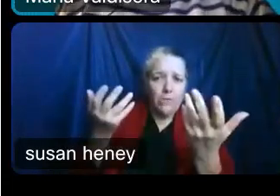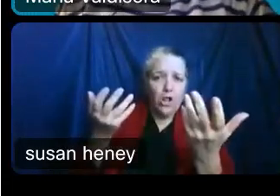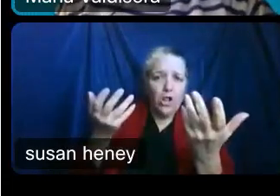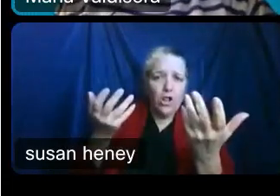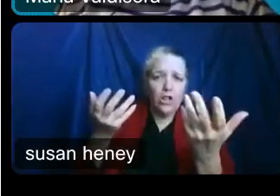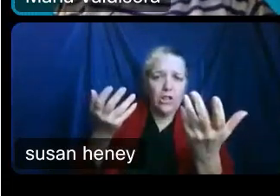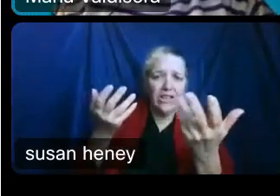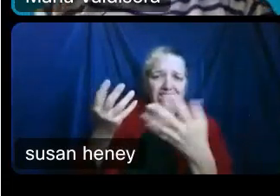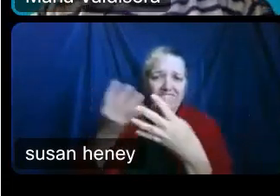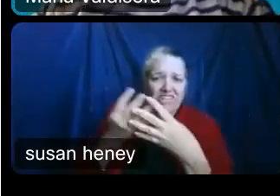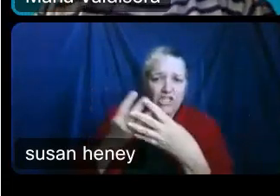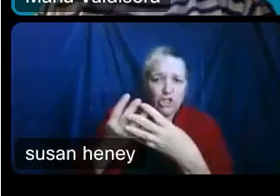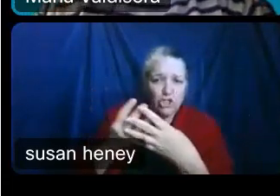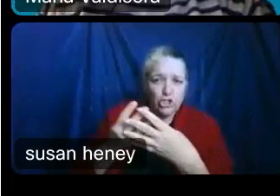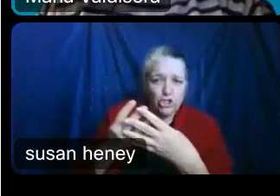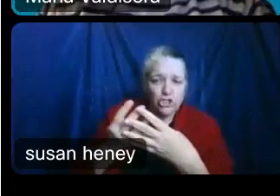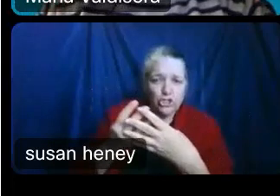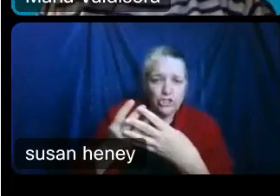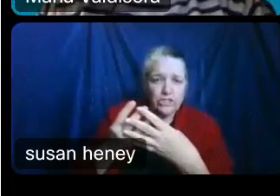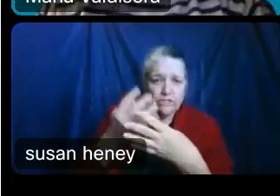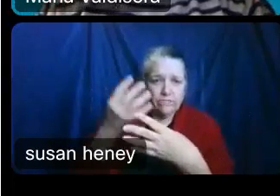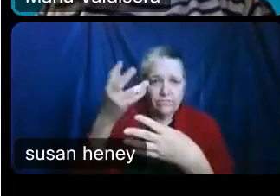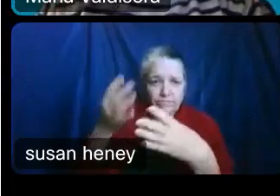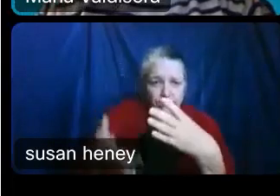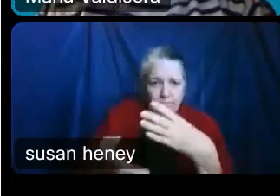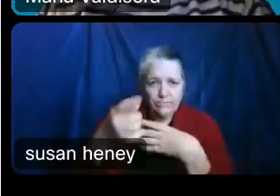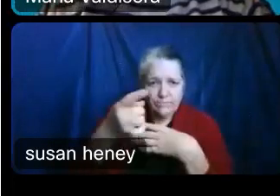filters that have been added. This is also another update that I wanted to highlight